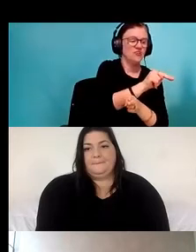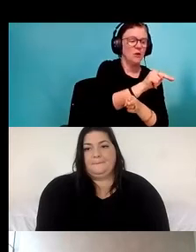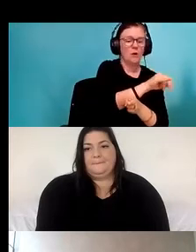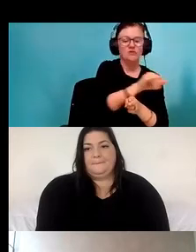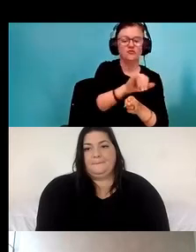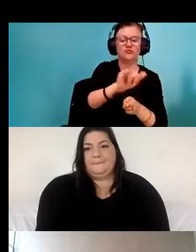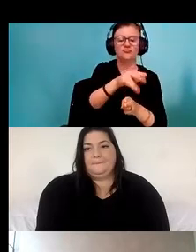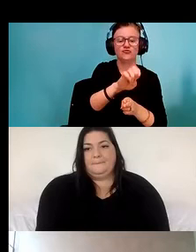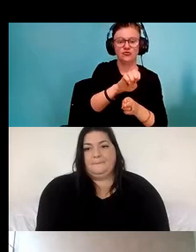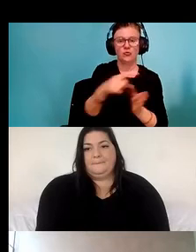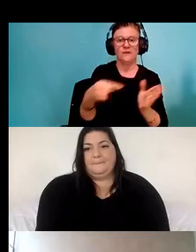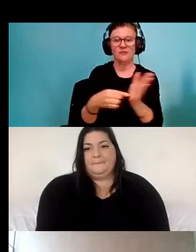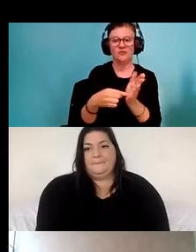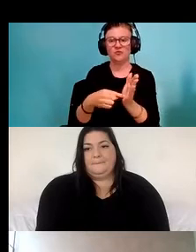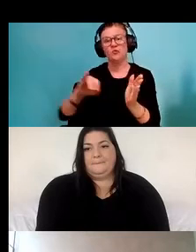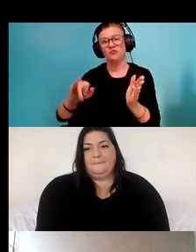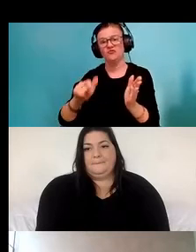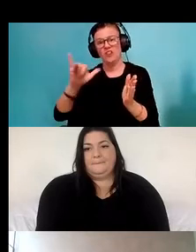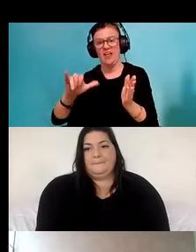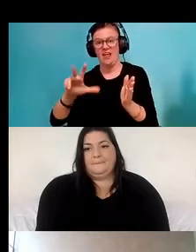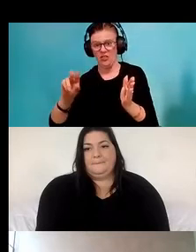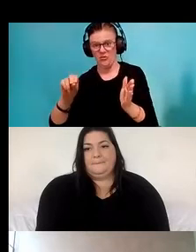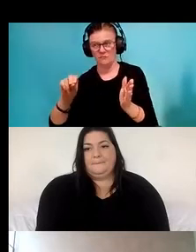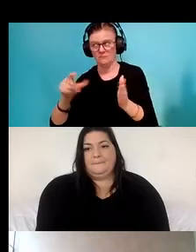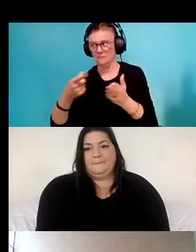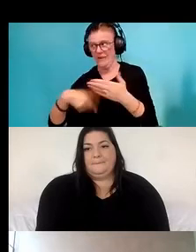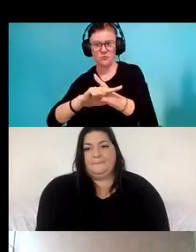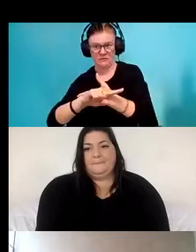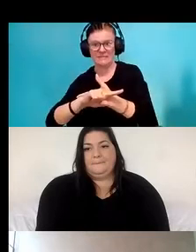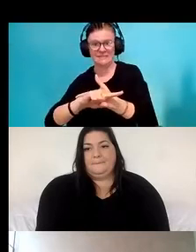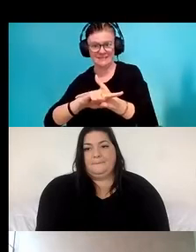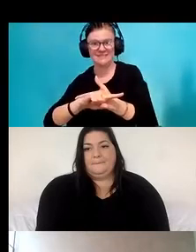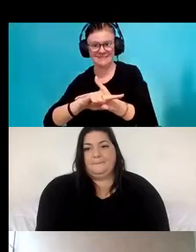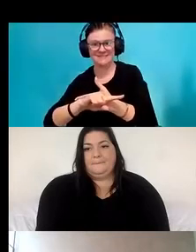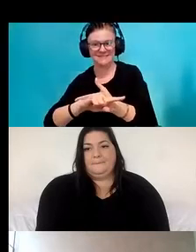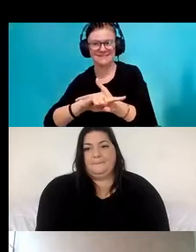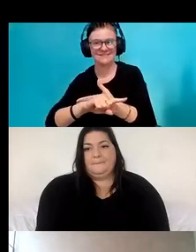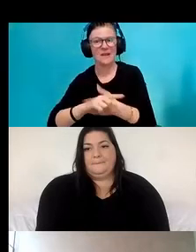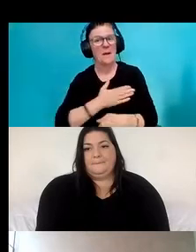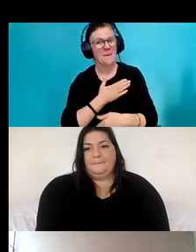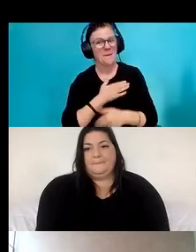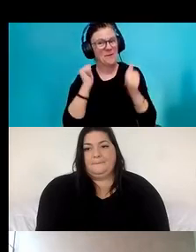is due on July 30, next week. So very glad you are all here with us today,